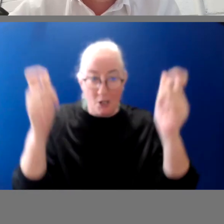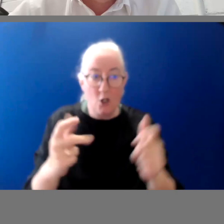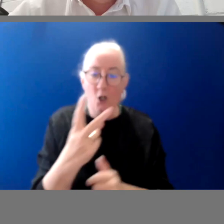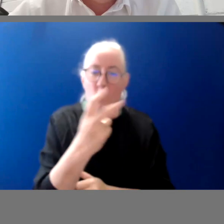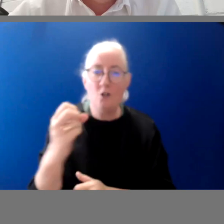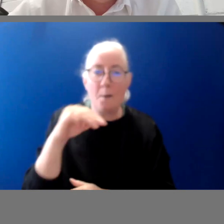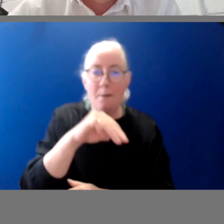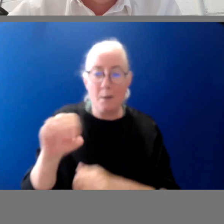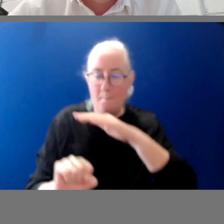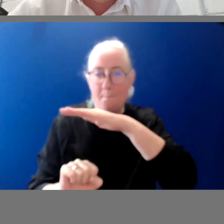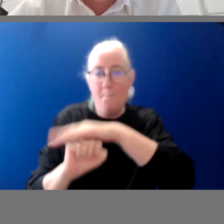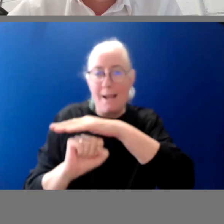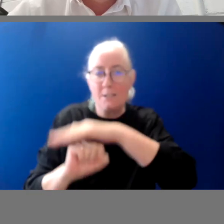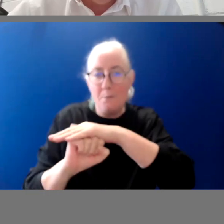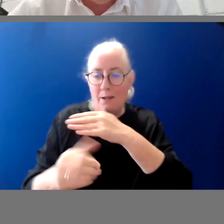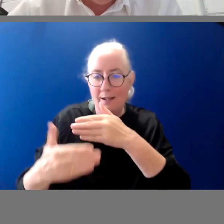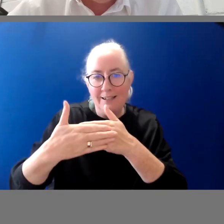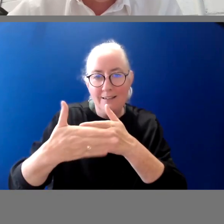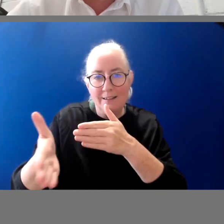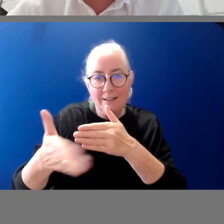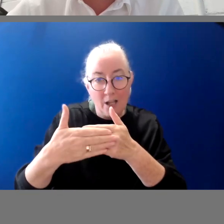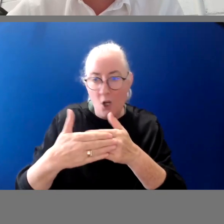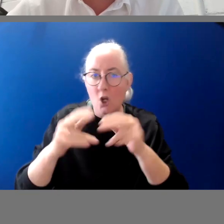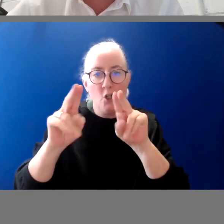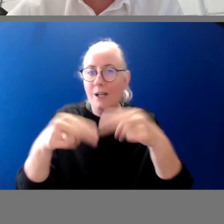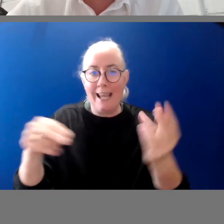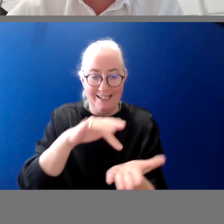Max from the Leading Edge of the door okay so you can't put them centering the door they have to be